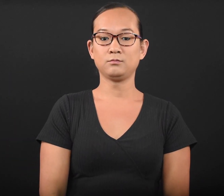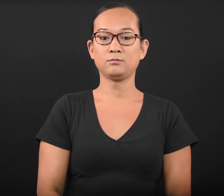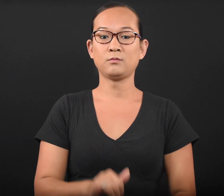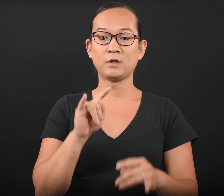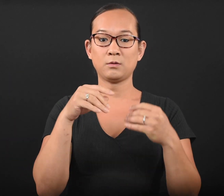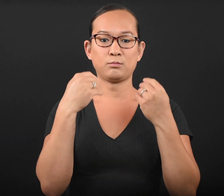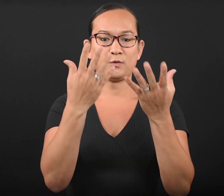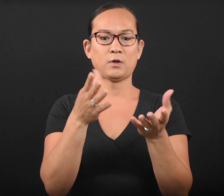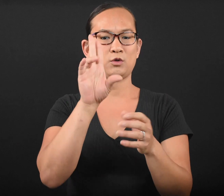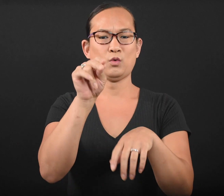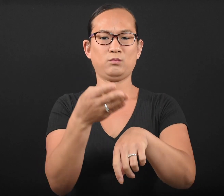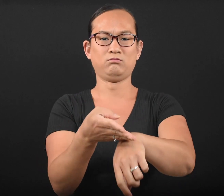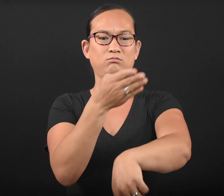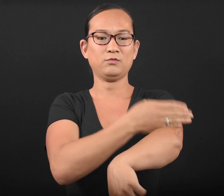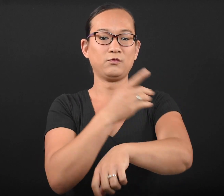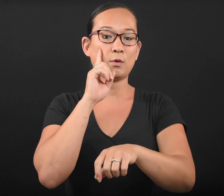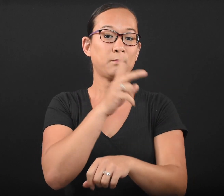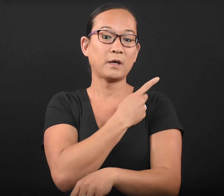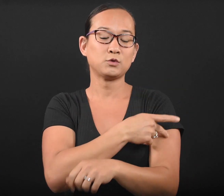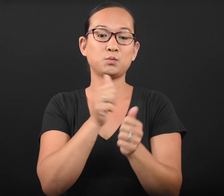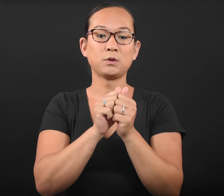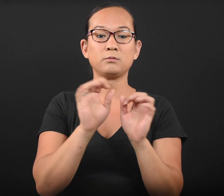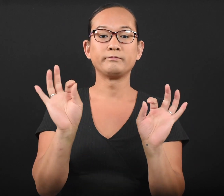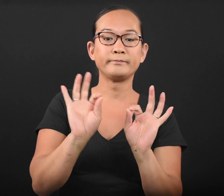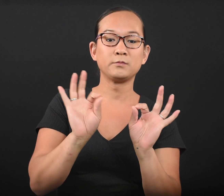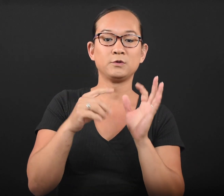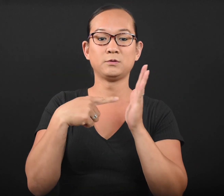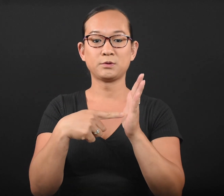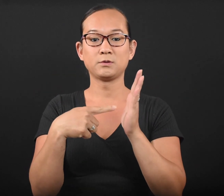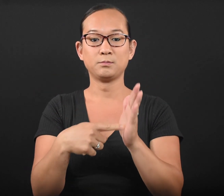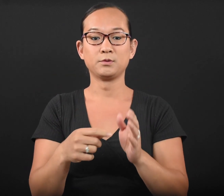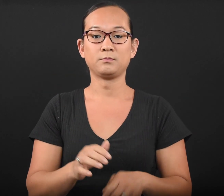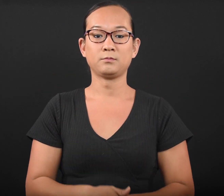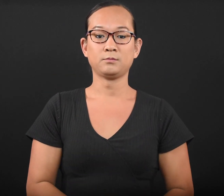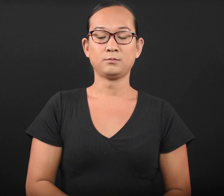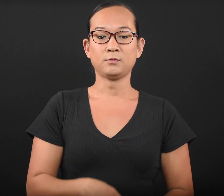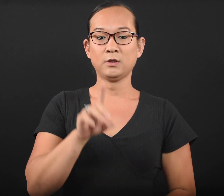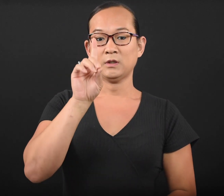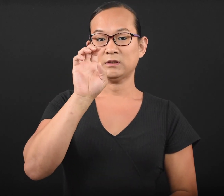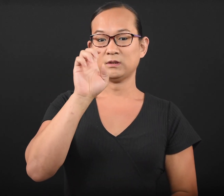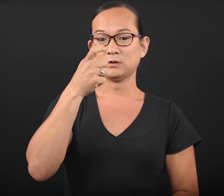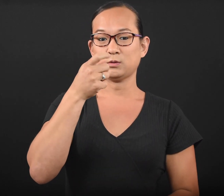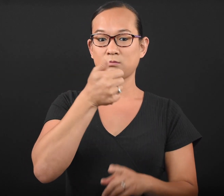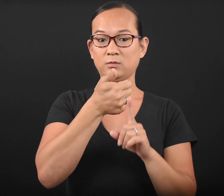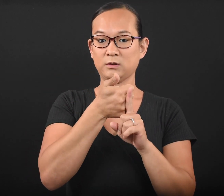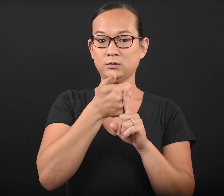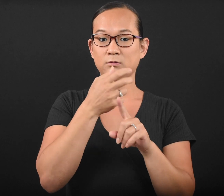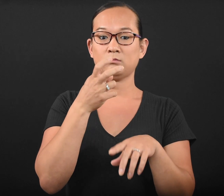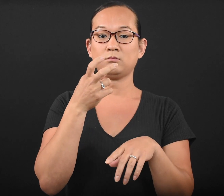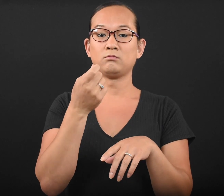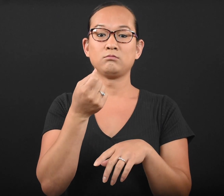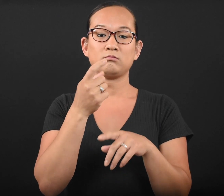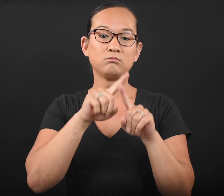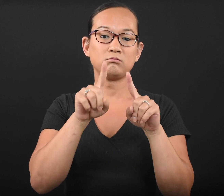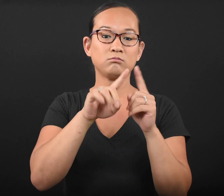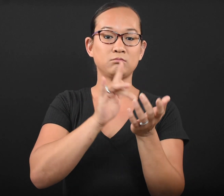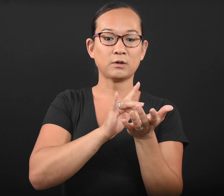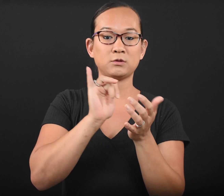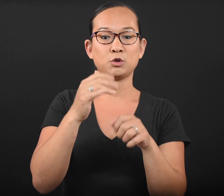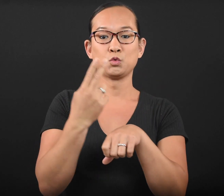It provided no improvement for patients with mild symptoms. Dexamethasone is a corticosteroid